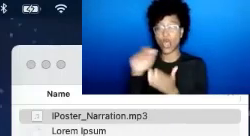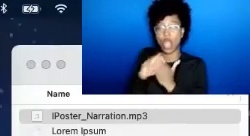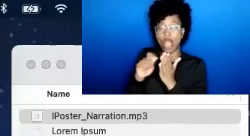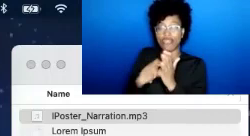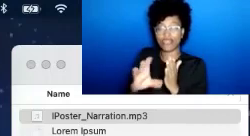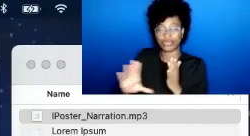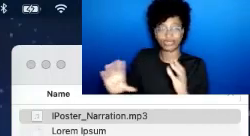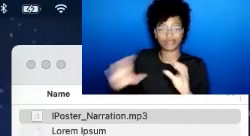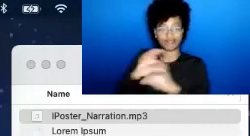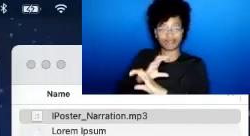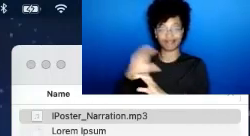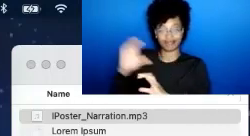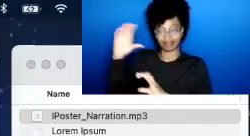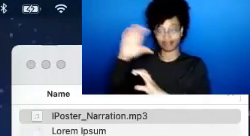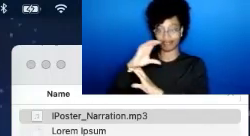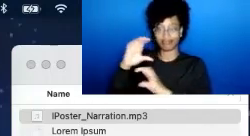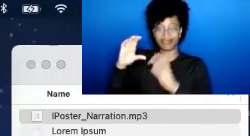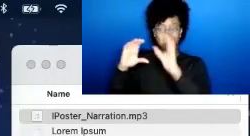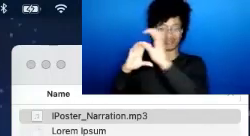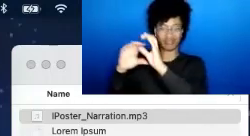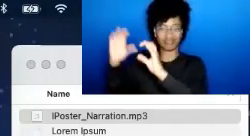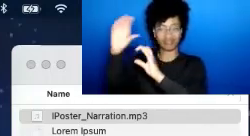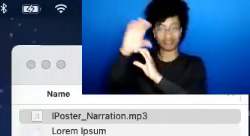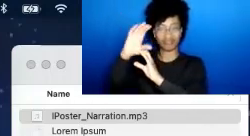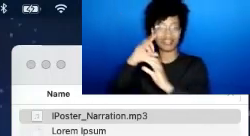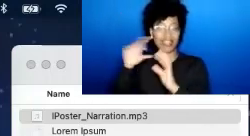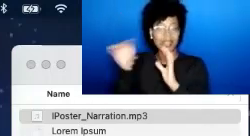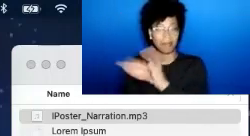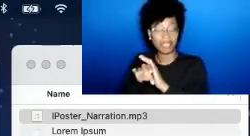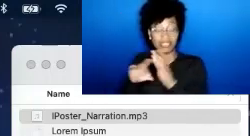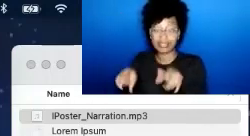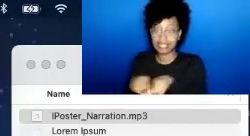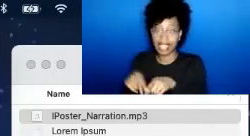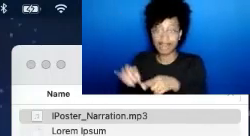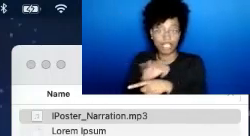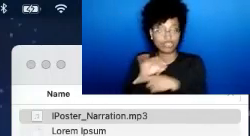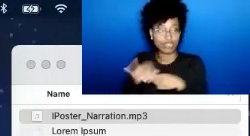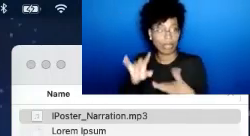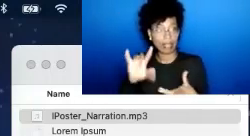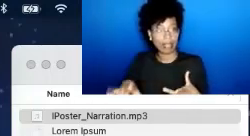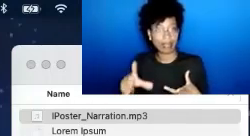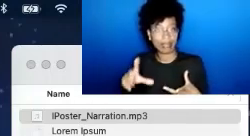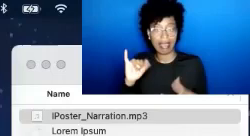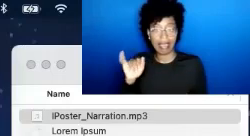07:12:57 And it's the same functionality. You click on the icon to load and you click